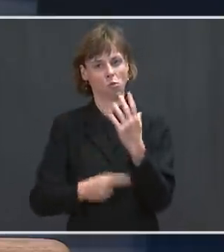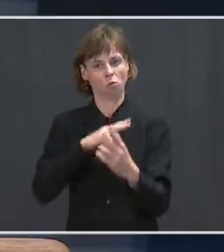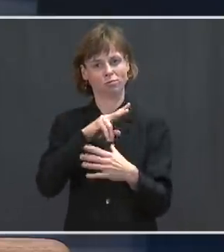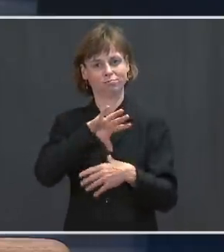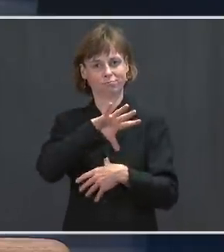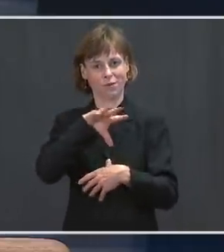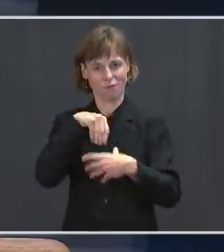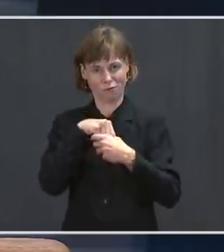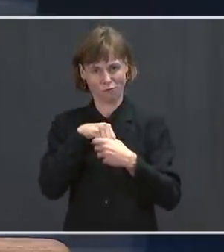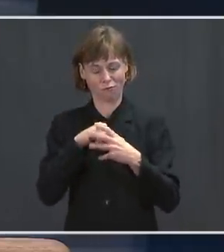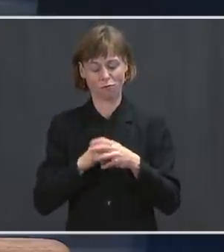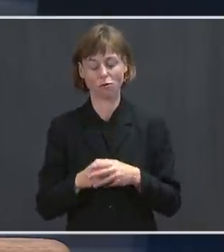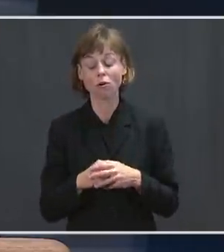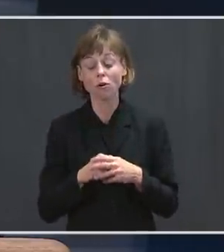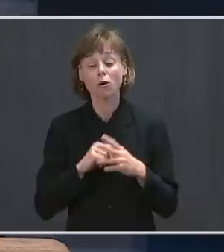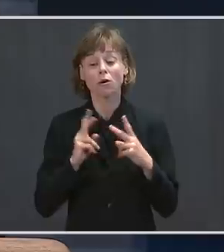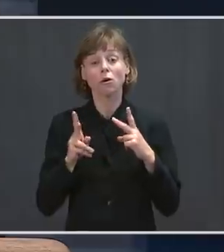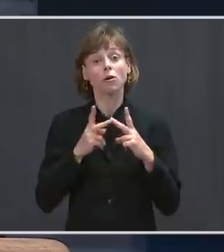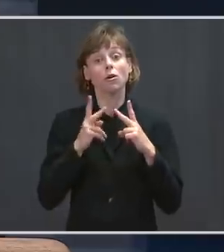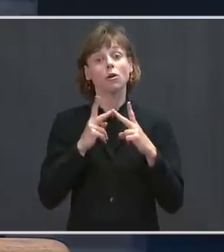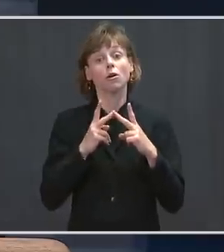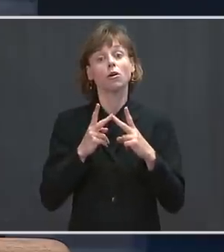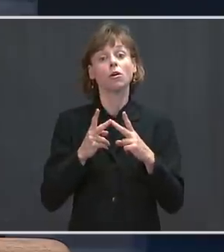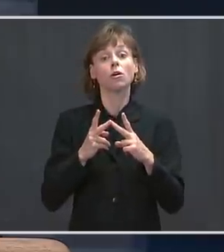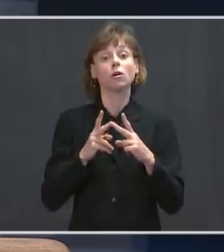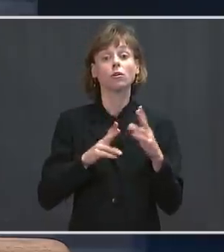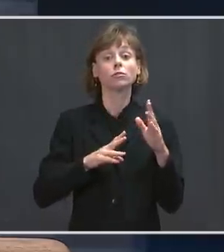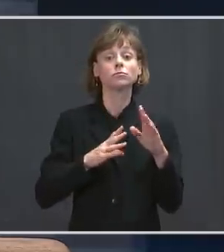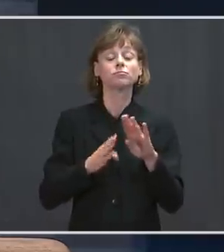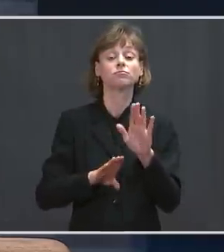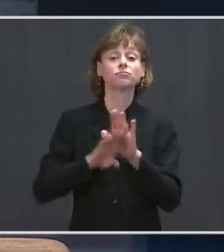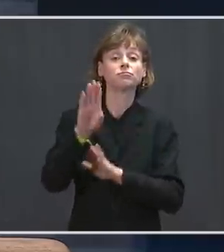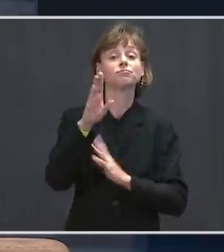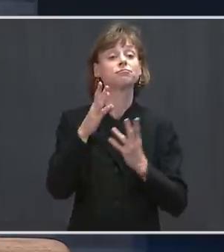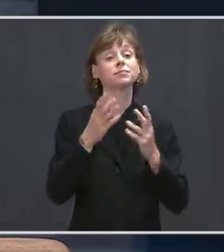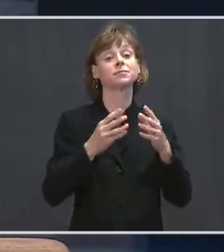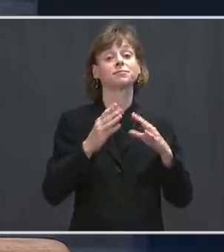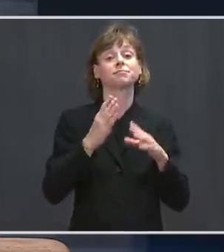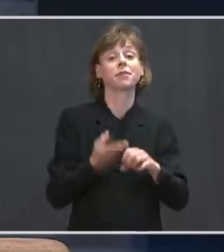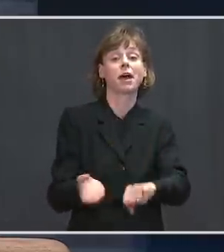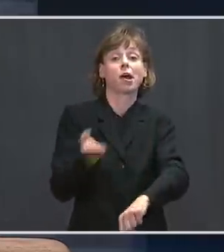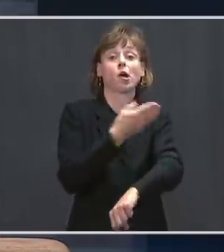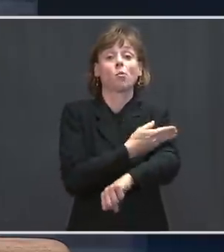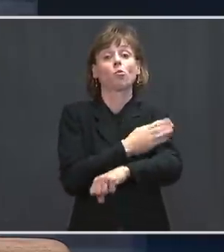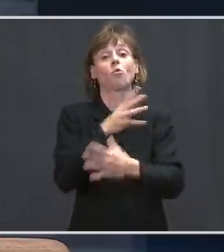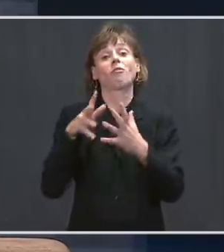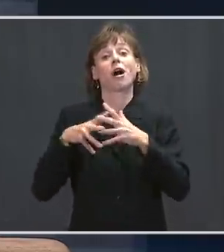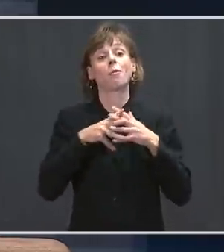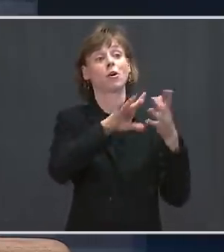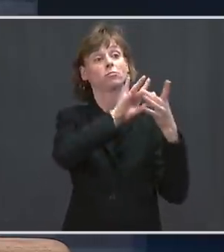Two, revitalizing America's alliances. The president has spoken with key allies in both Europe and Asia.